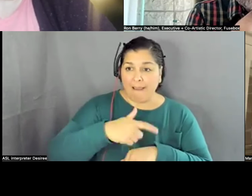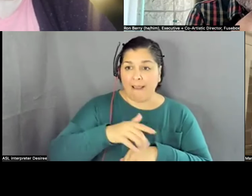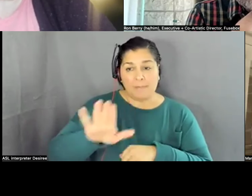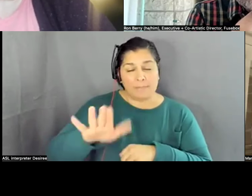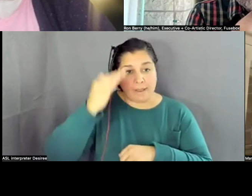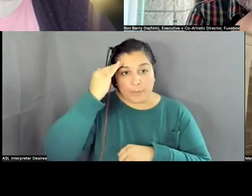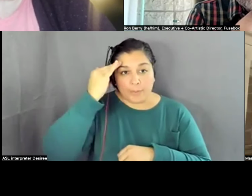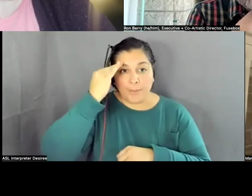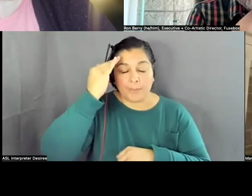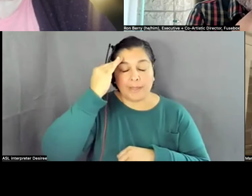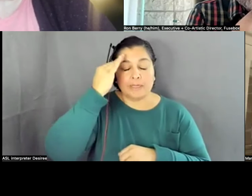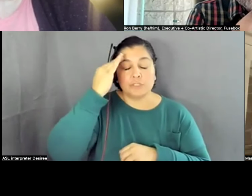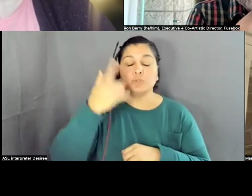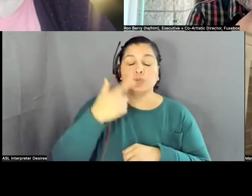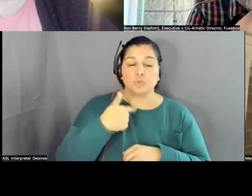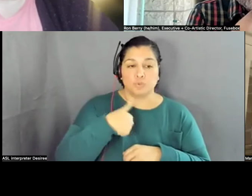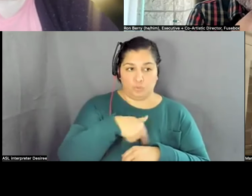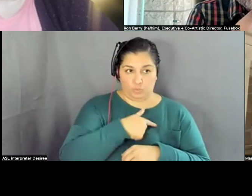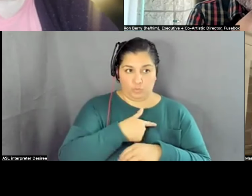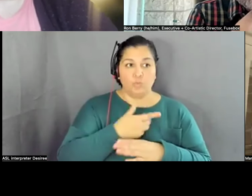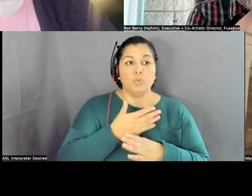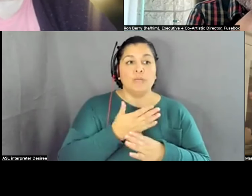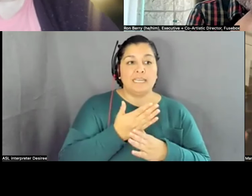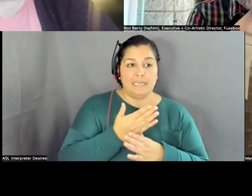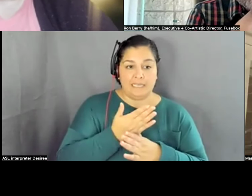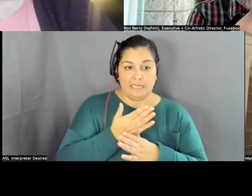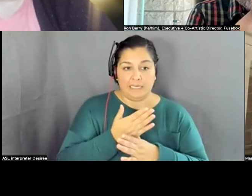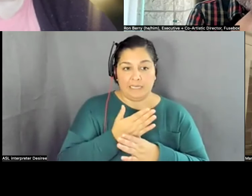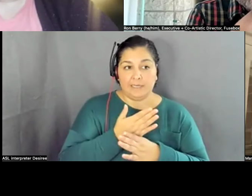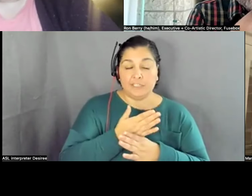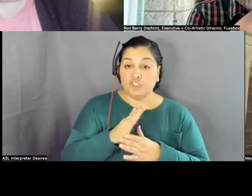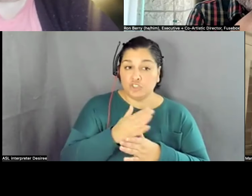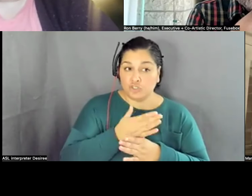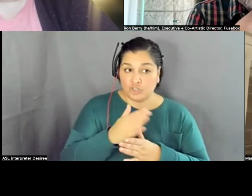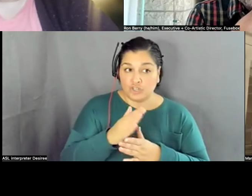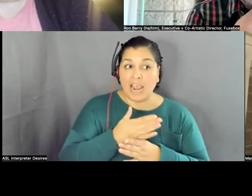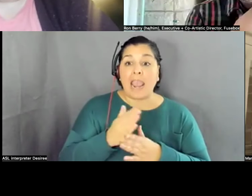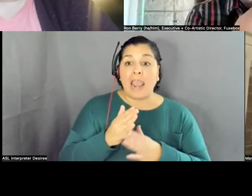We share back the transcript, the transcripts, when they're completed.